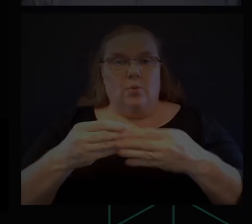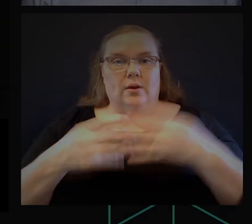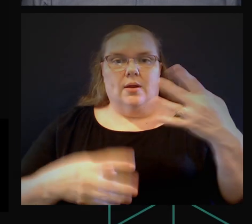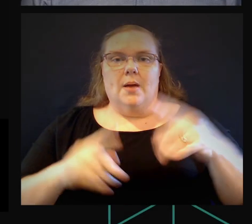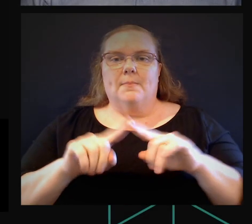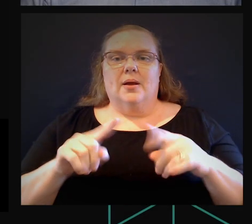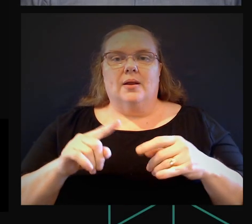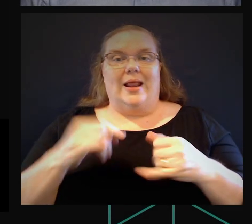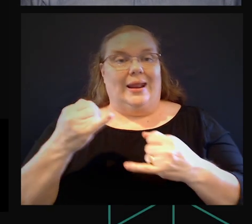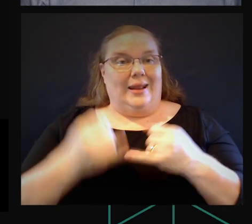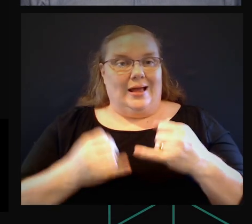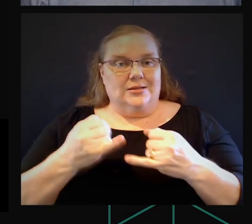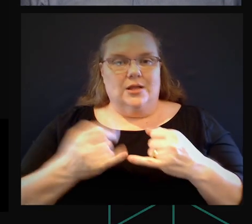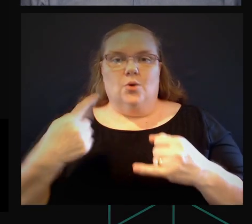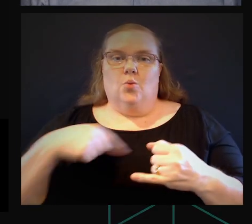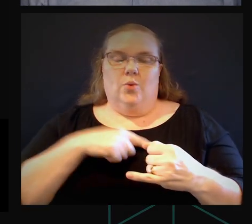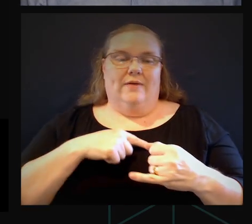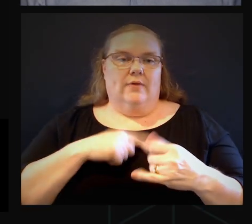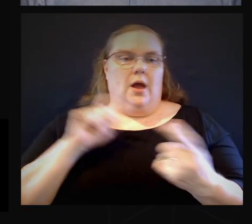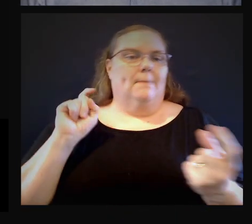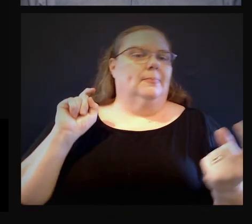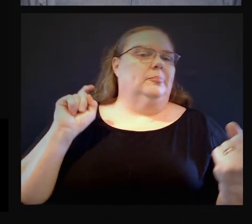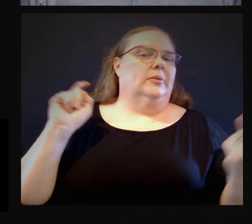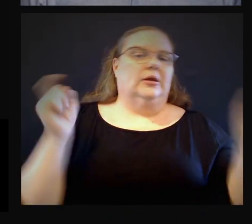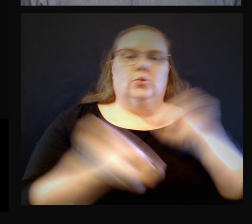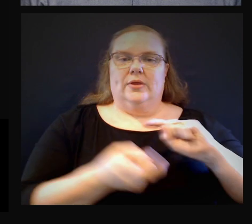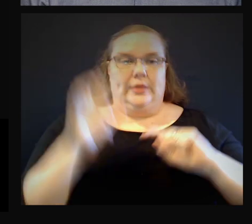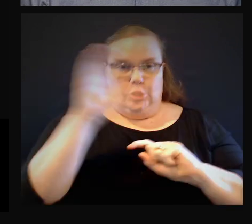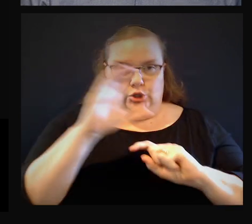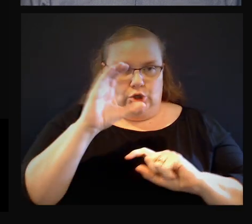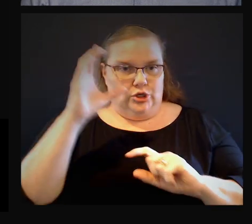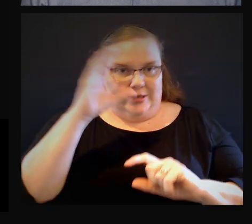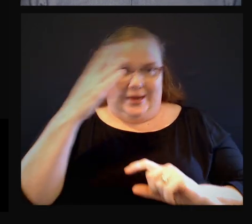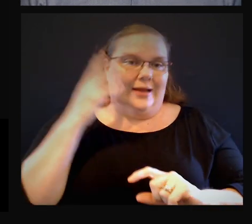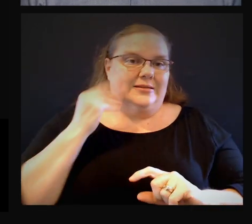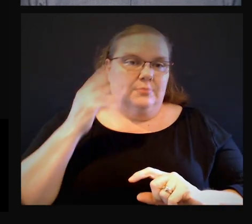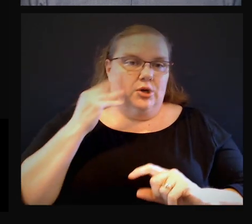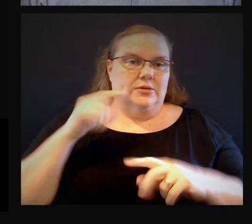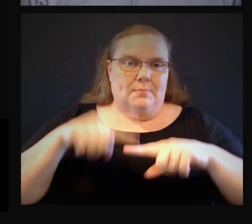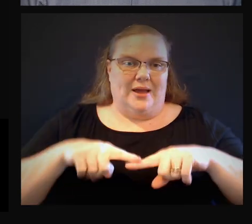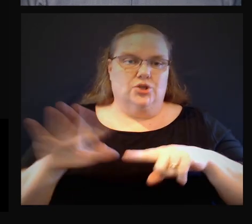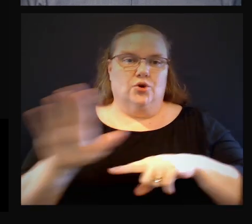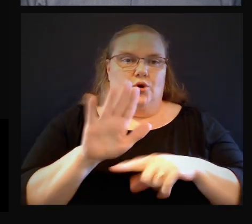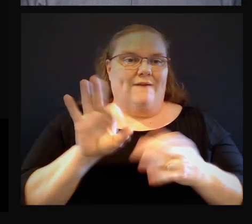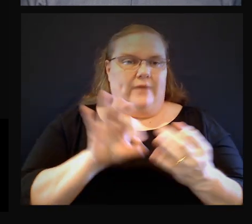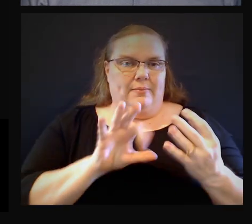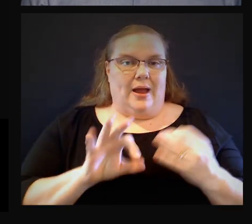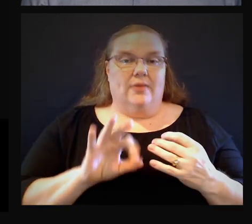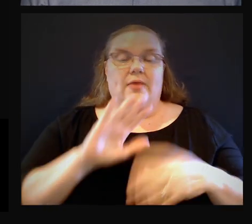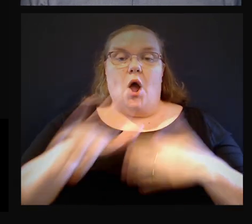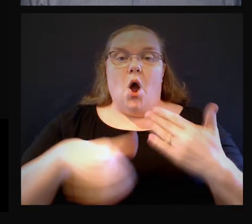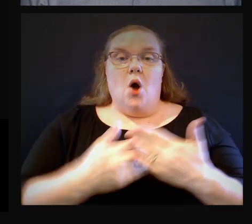Lastly, we have completely revamped our search experience based on your feedback. The new all-in-one search